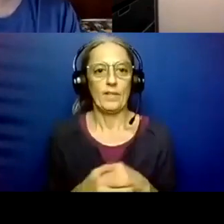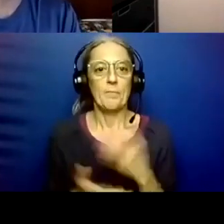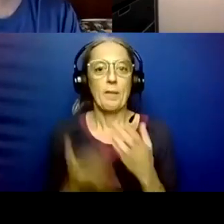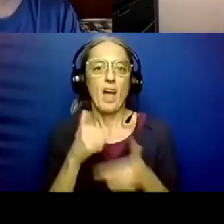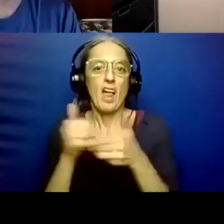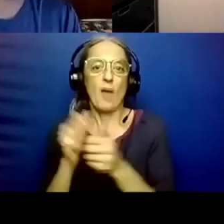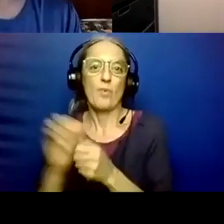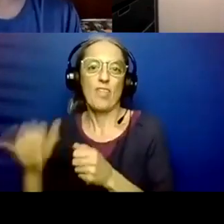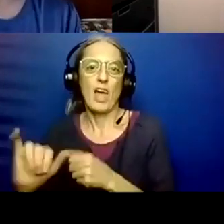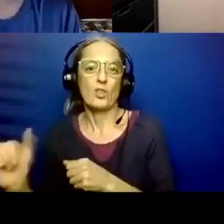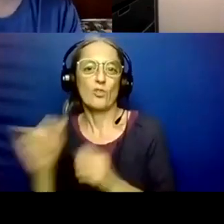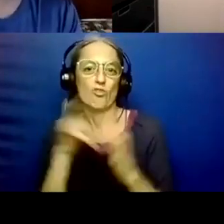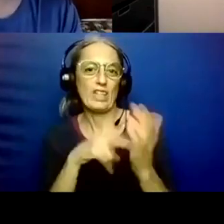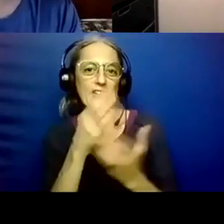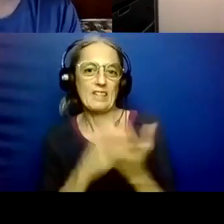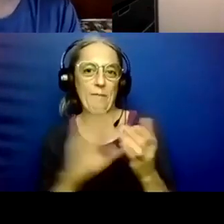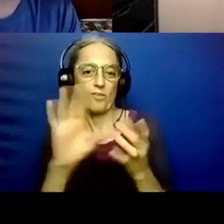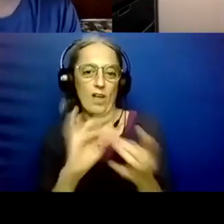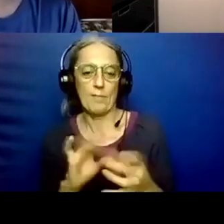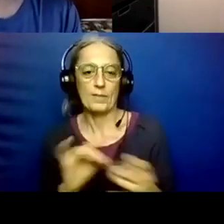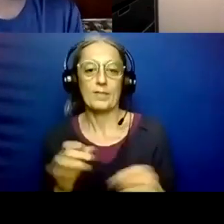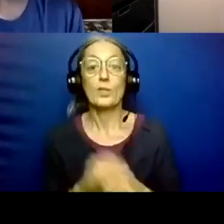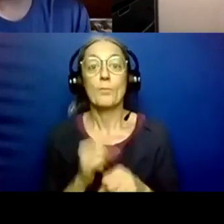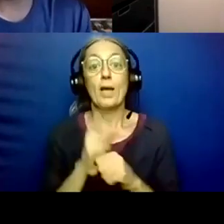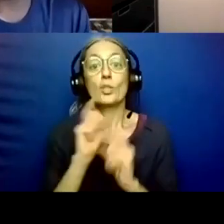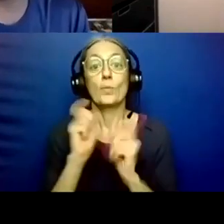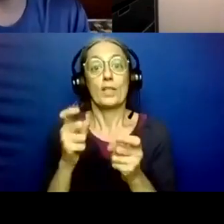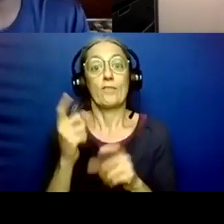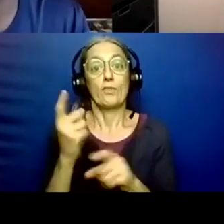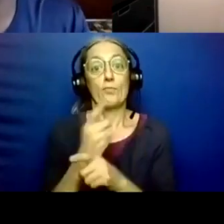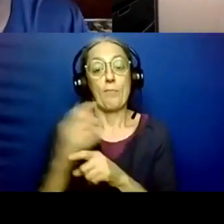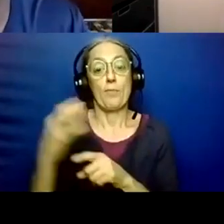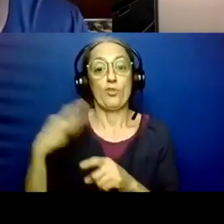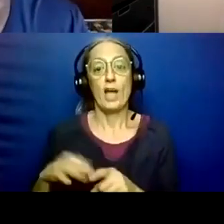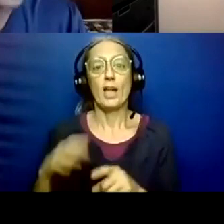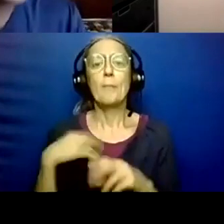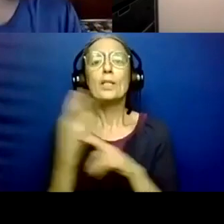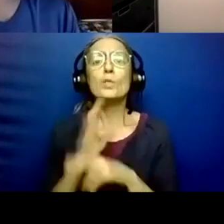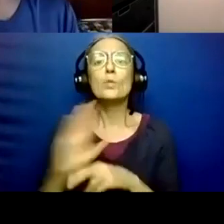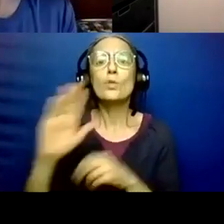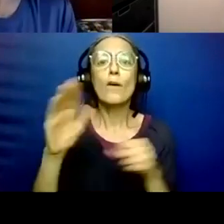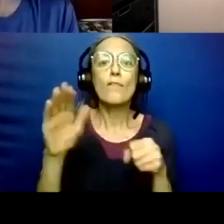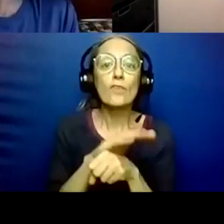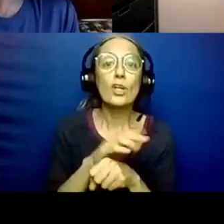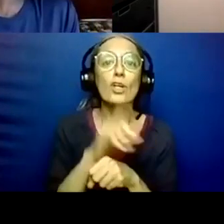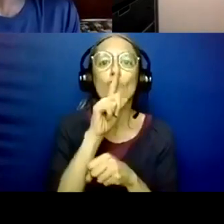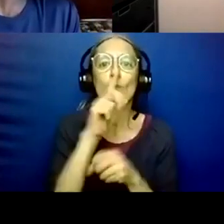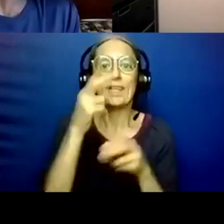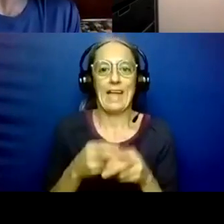To ensure we credit you correctly, we ask that everyone please use your full, real name on your Zoom screen.